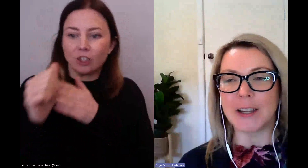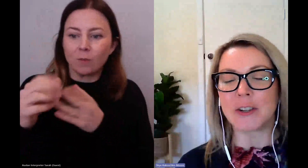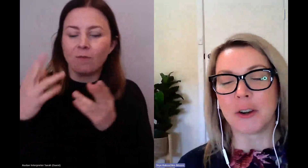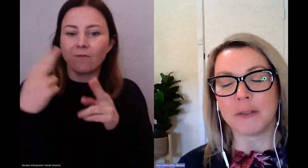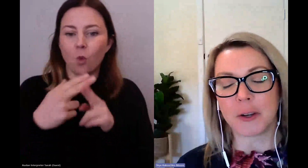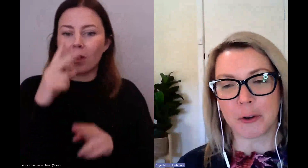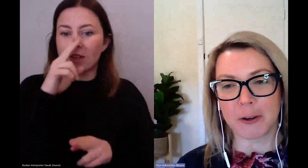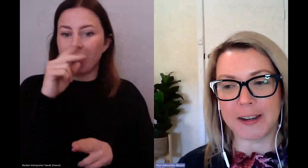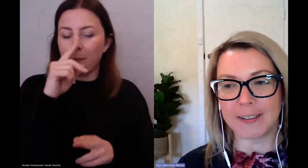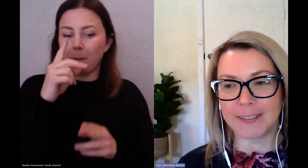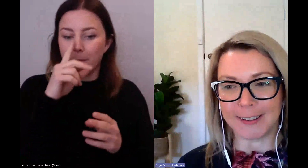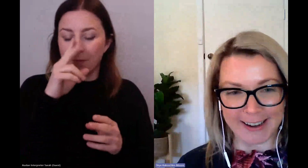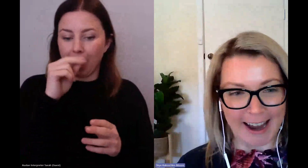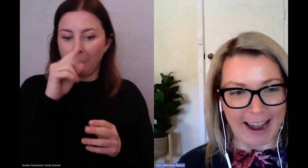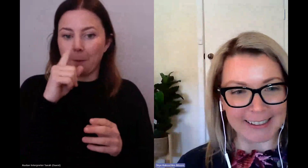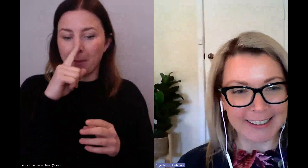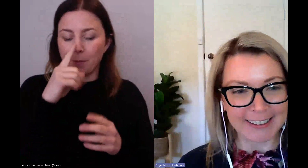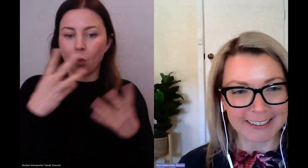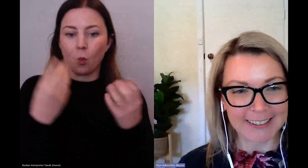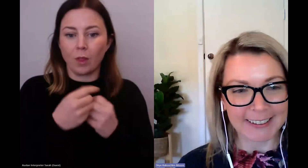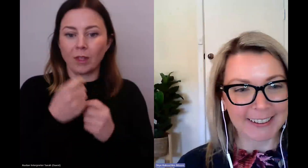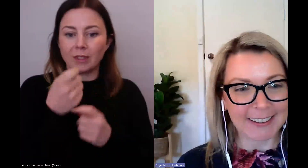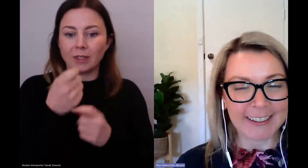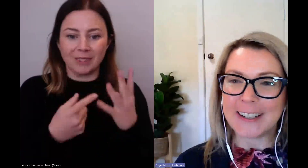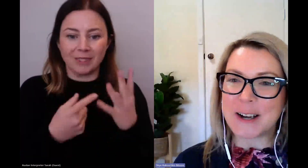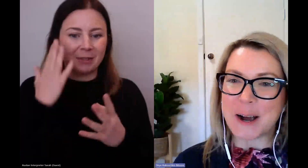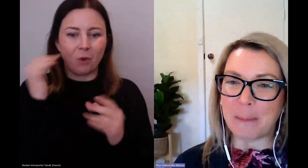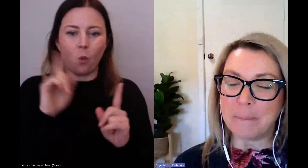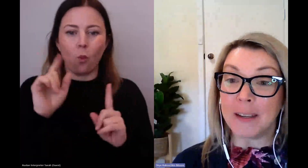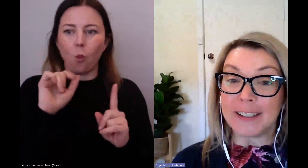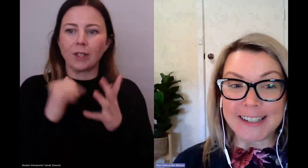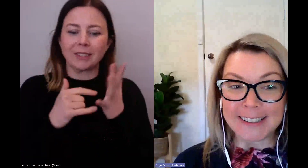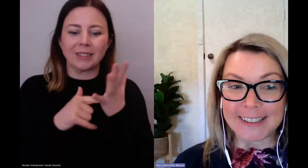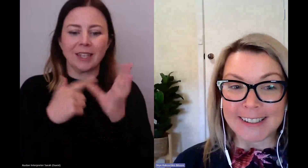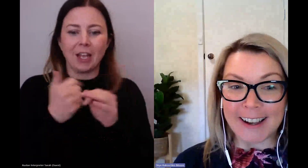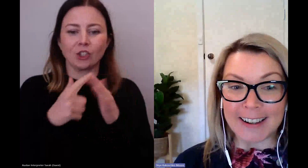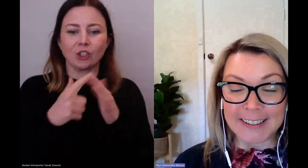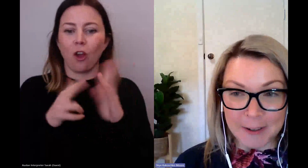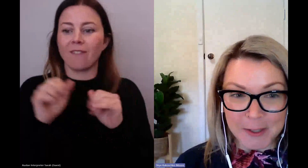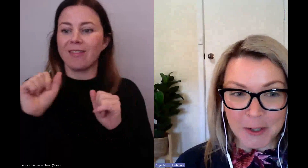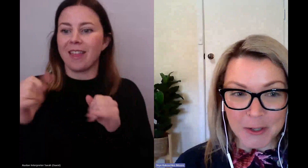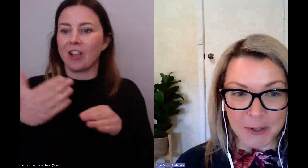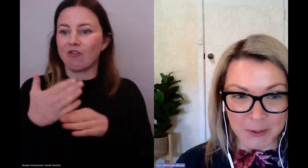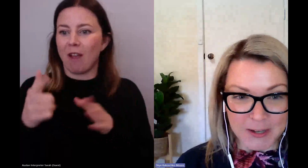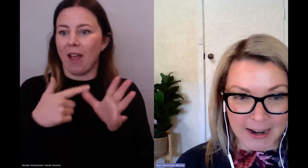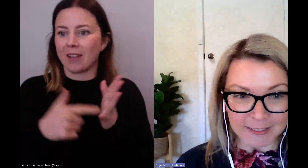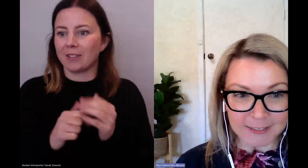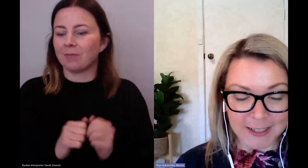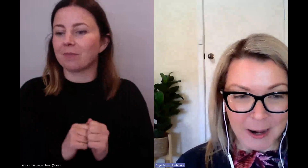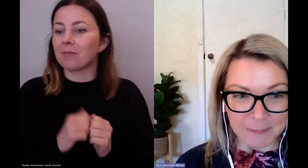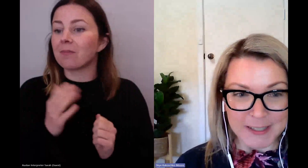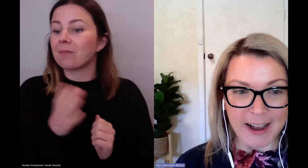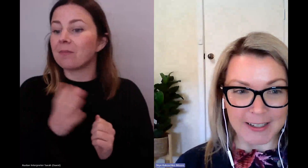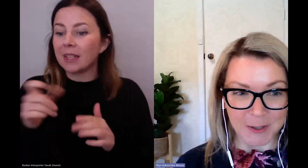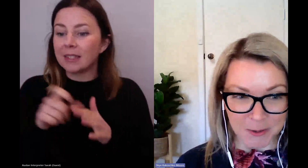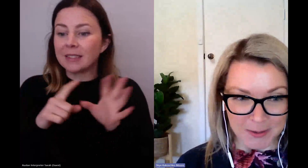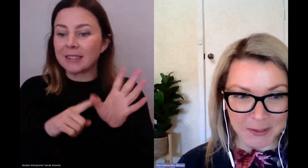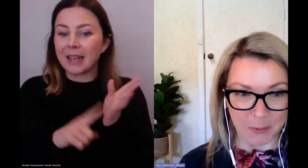stage of the career that they're at. Dylan I'd love to go to you now to ask you this